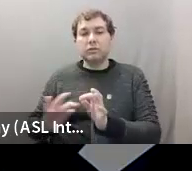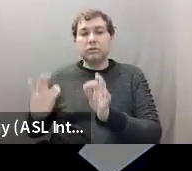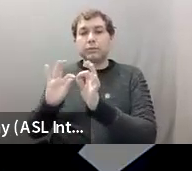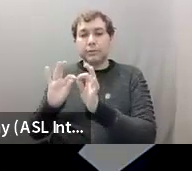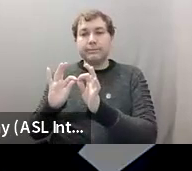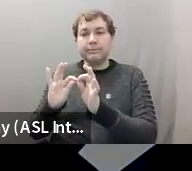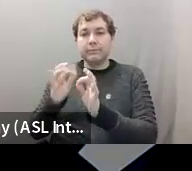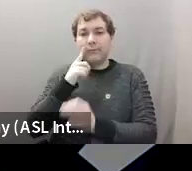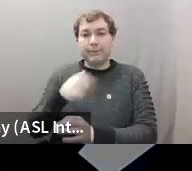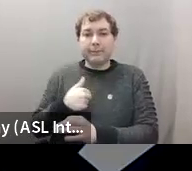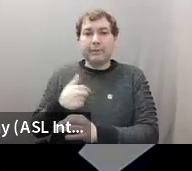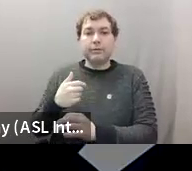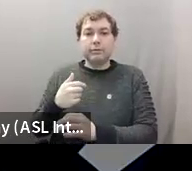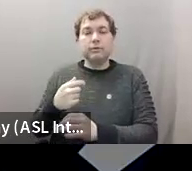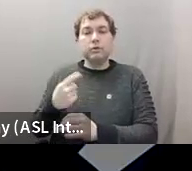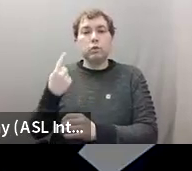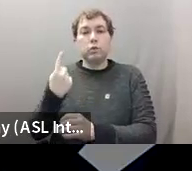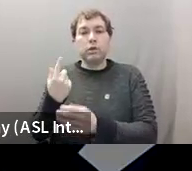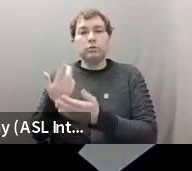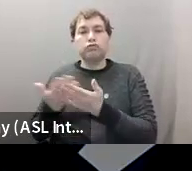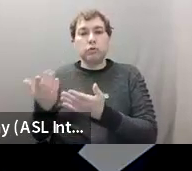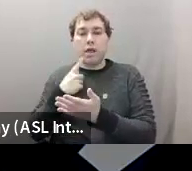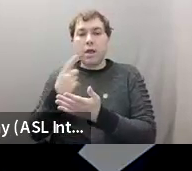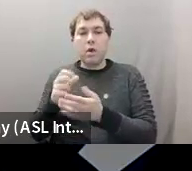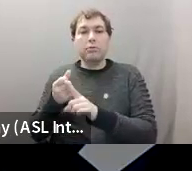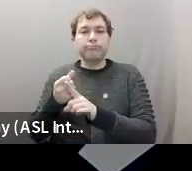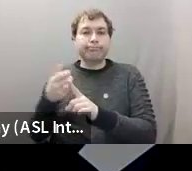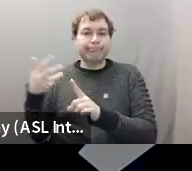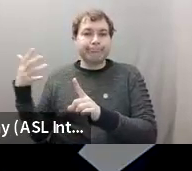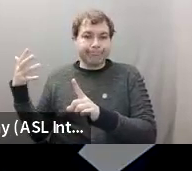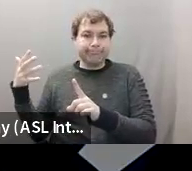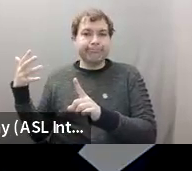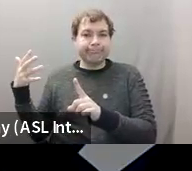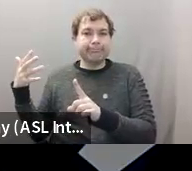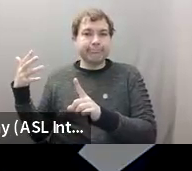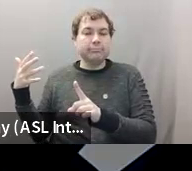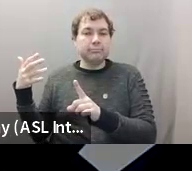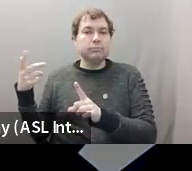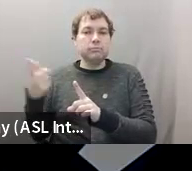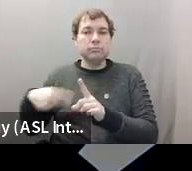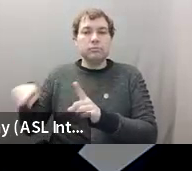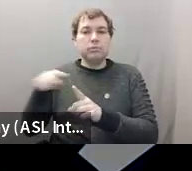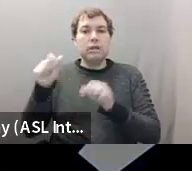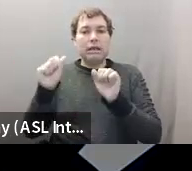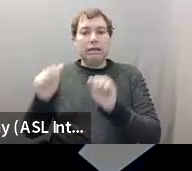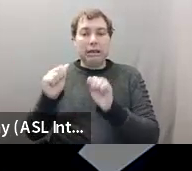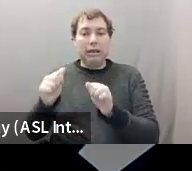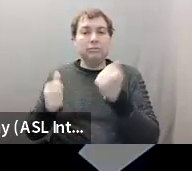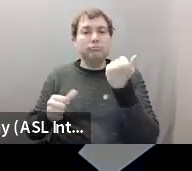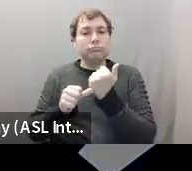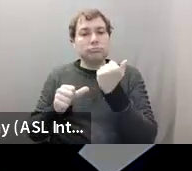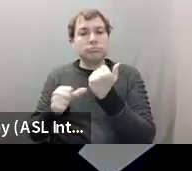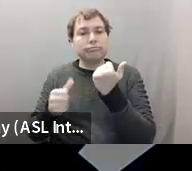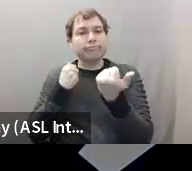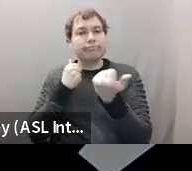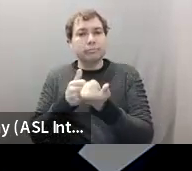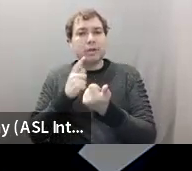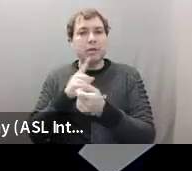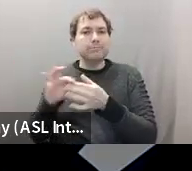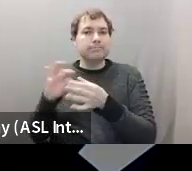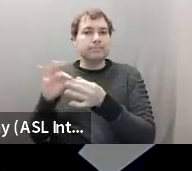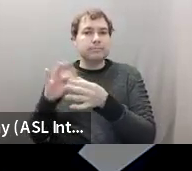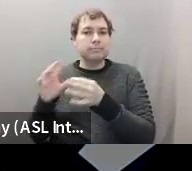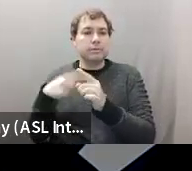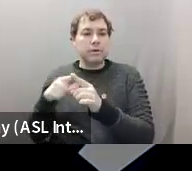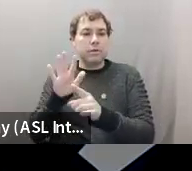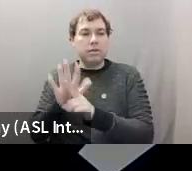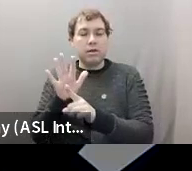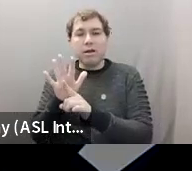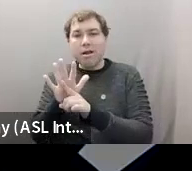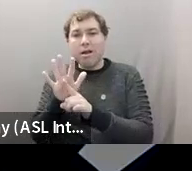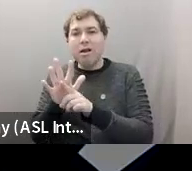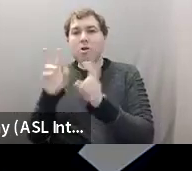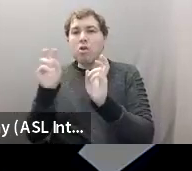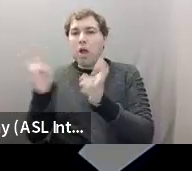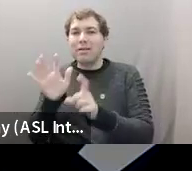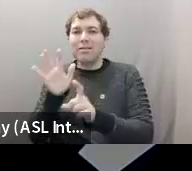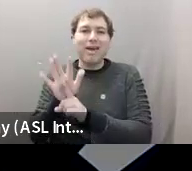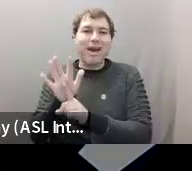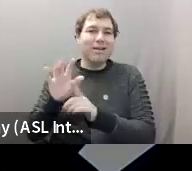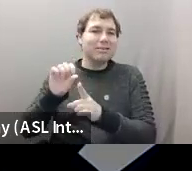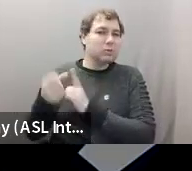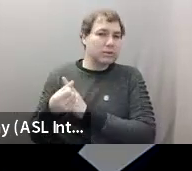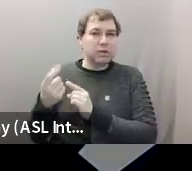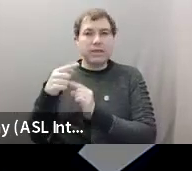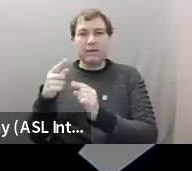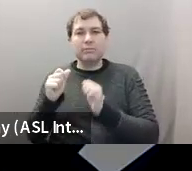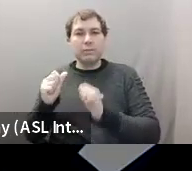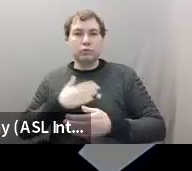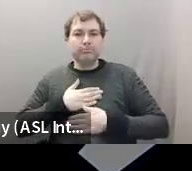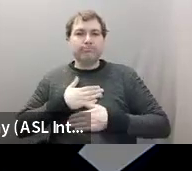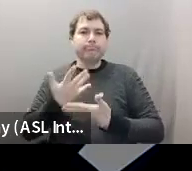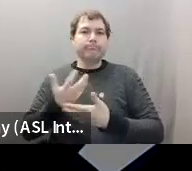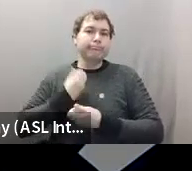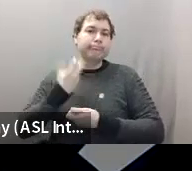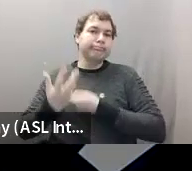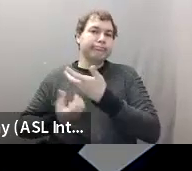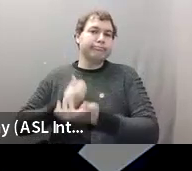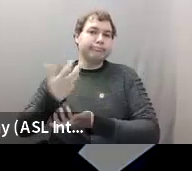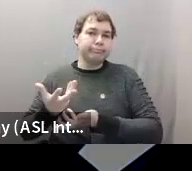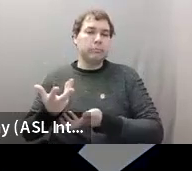Troy Bowser: if that's one thing the group expands off of is when everybody get a chance to advocate for themselves will stay. How they, feeling about this particular topic, or this particular situation, when they get to speak, and you know, say they. They point they. They point of view.